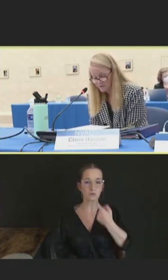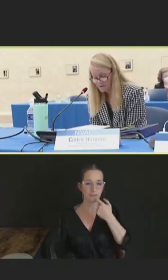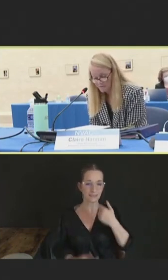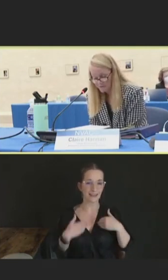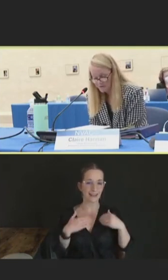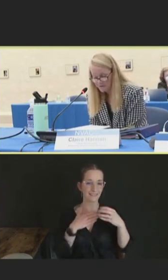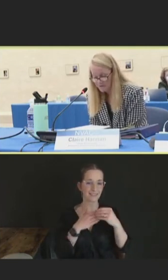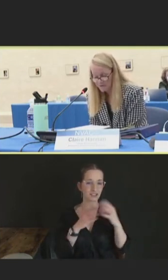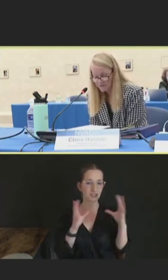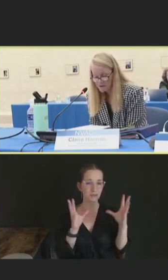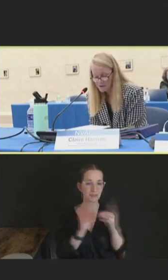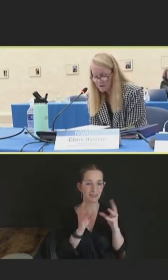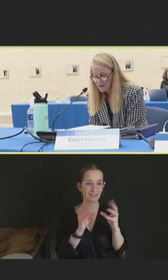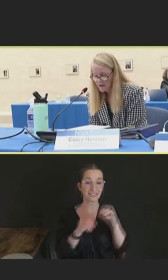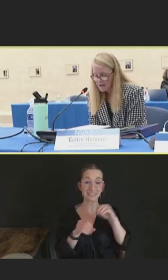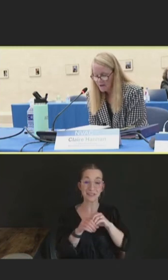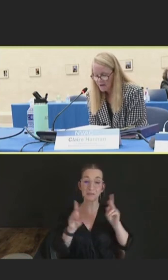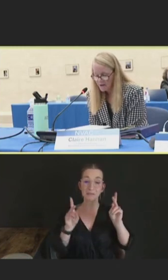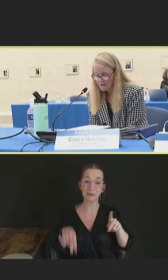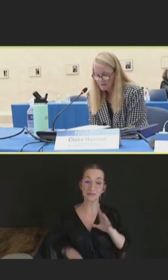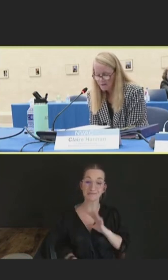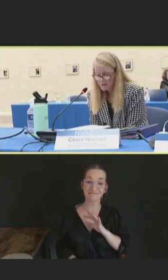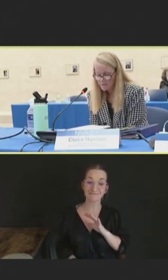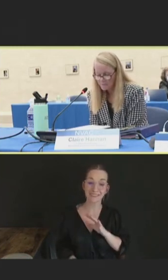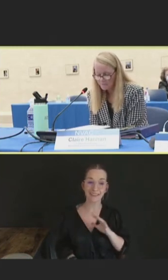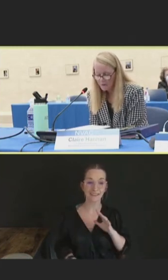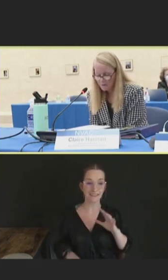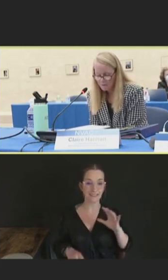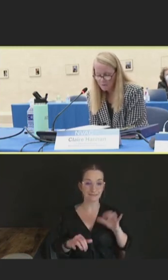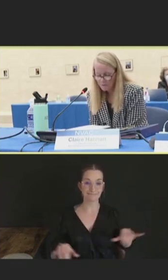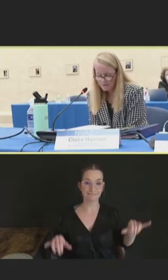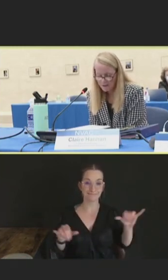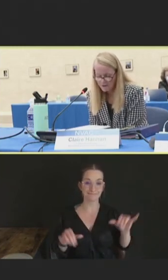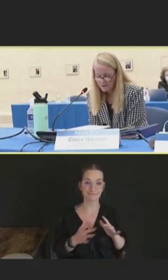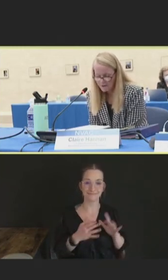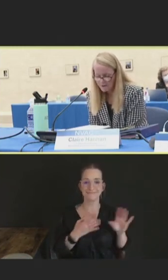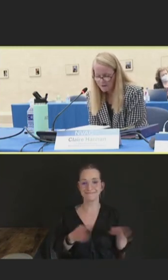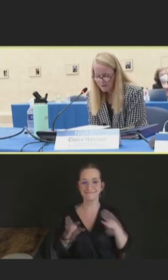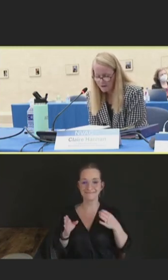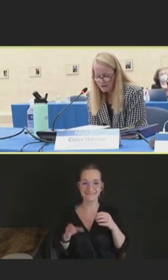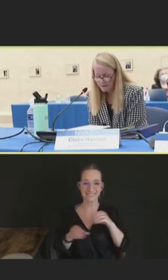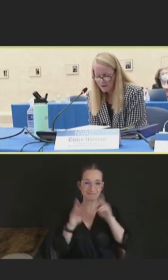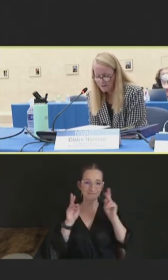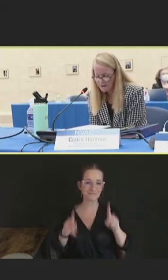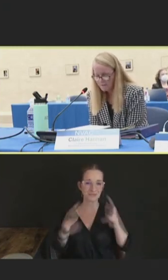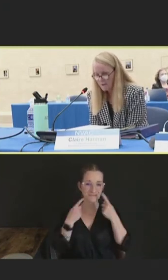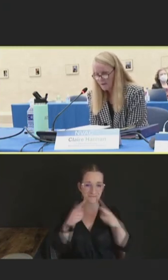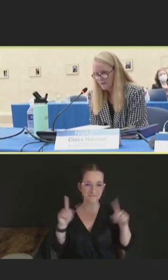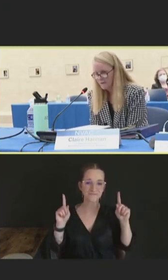conference after so long. And all of the presentations and content from that conference